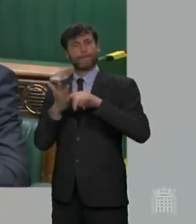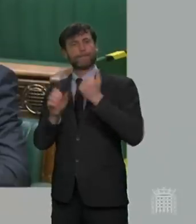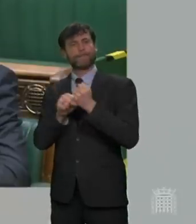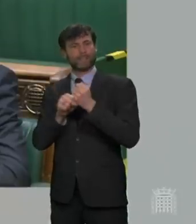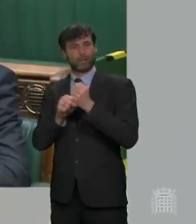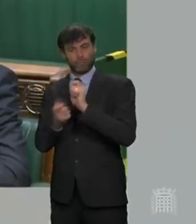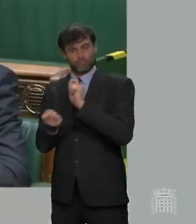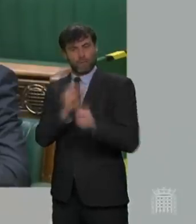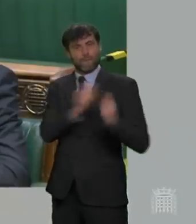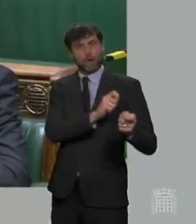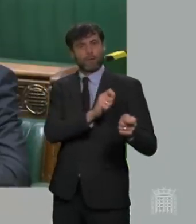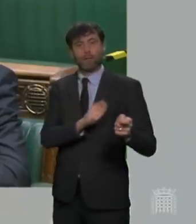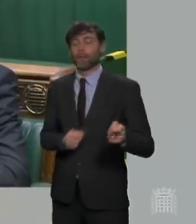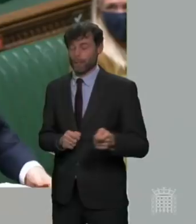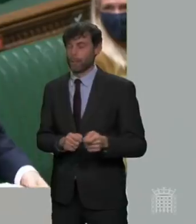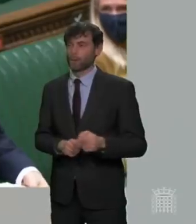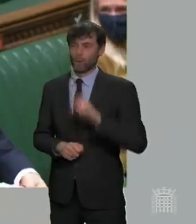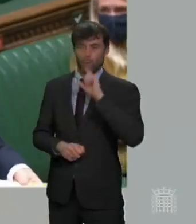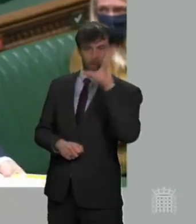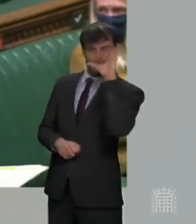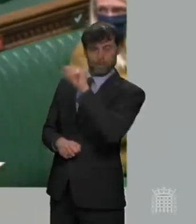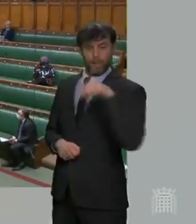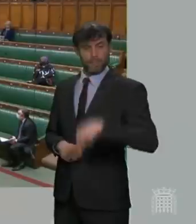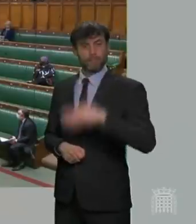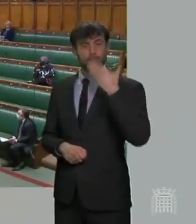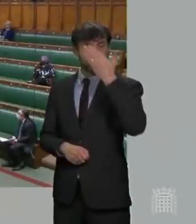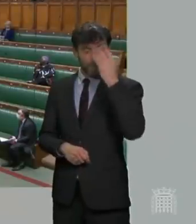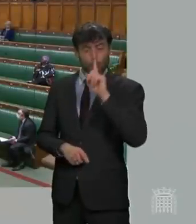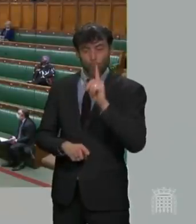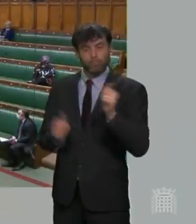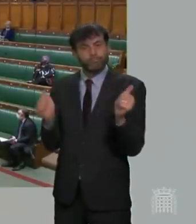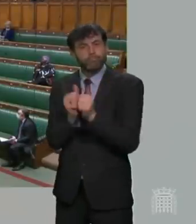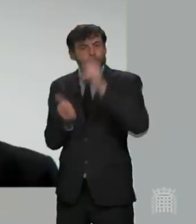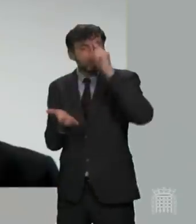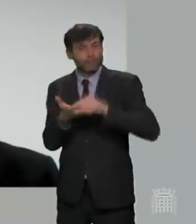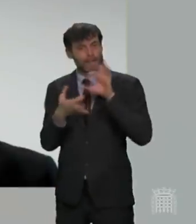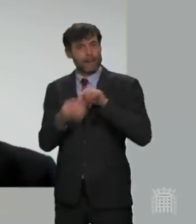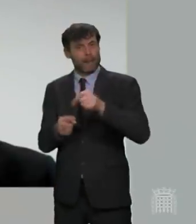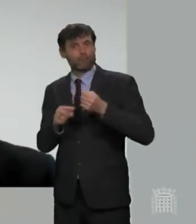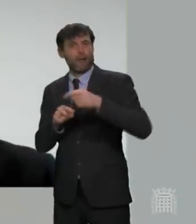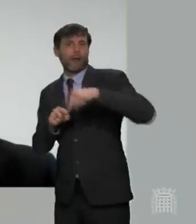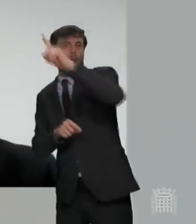and he can expect an outcome in the summer. >> Dan Jarvis (Barnsley Central) (Lab) [V]